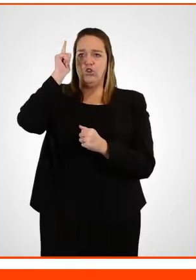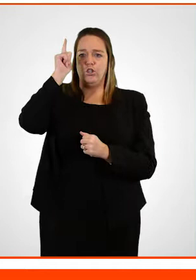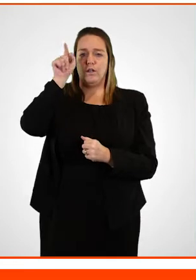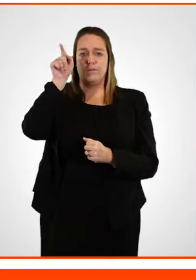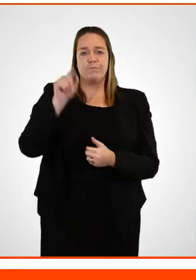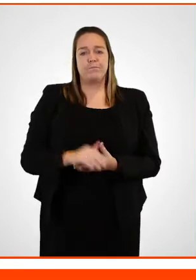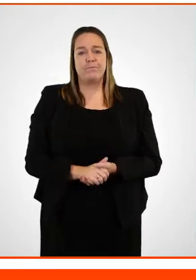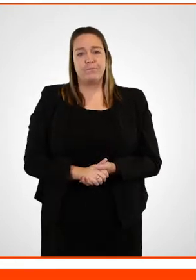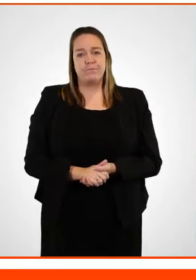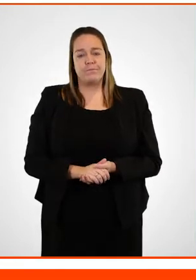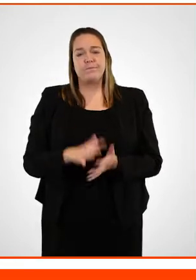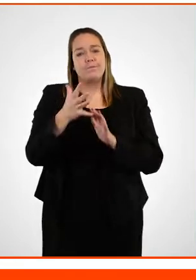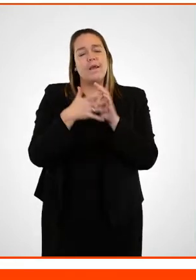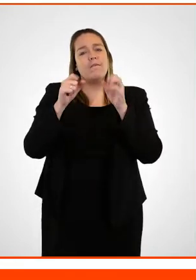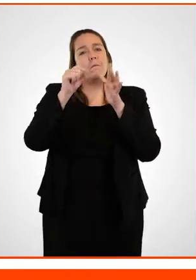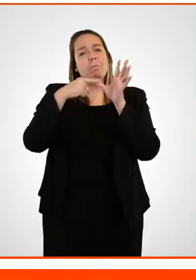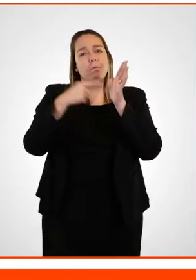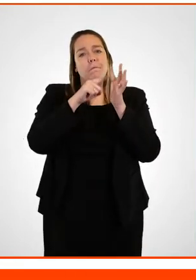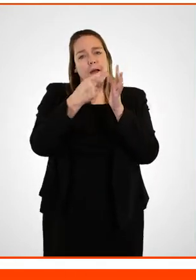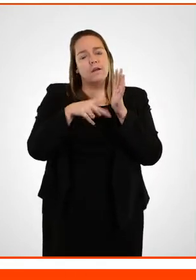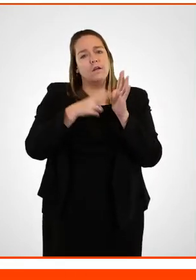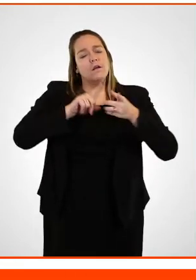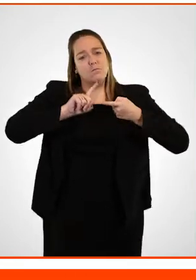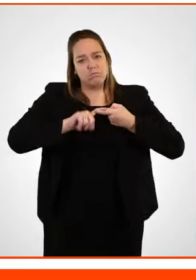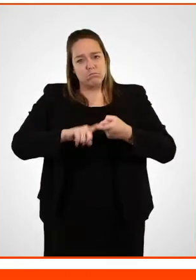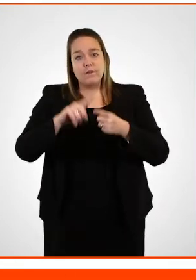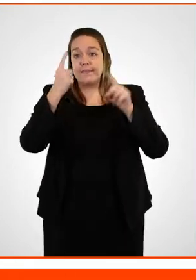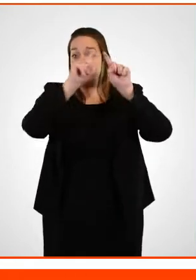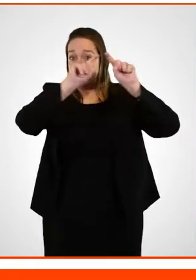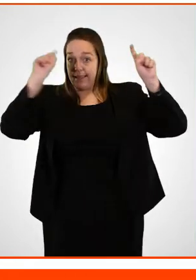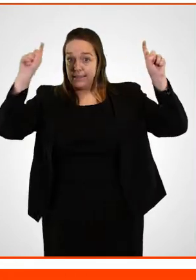So we continue this pattern from one sentence to the next sentence